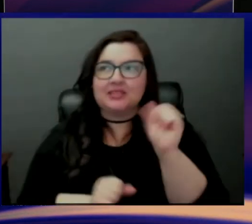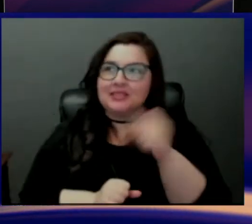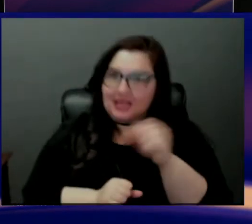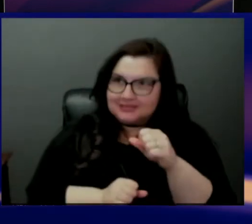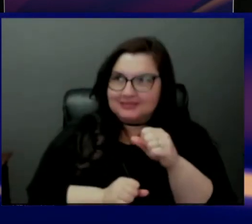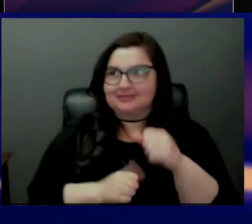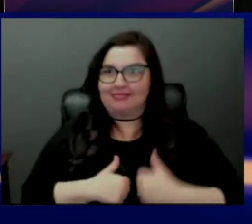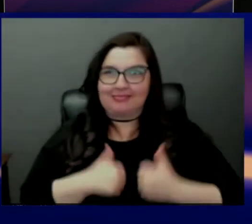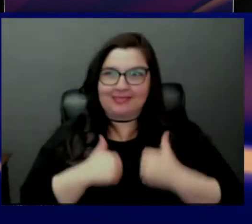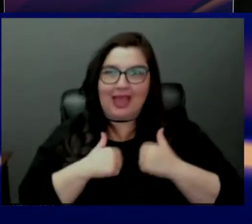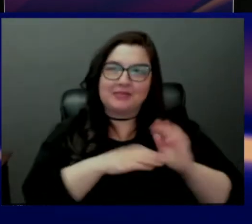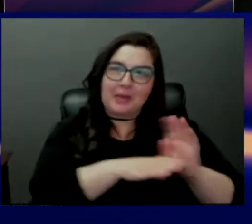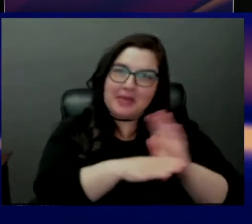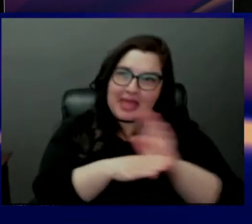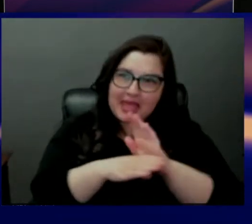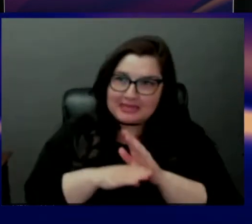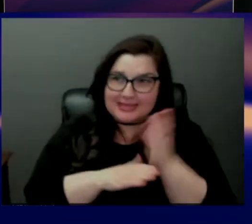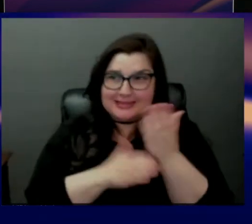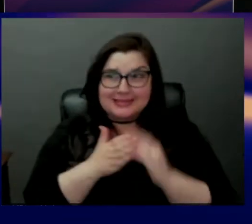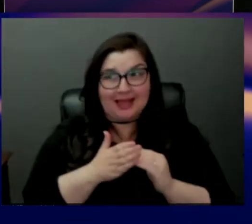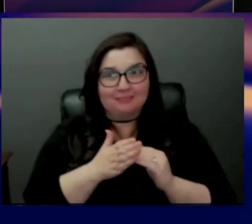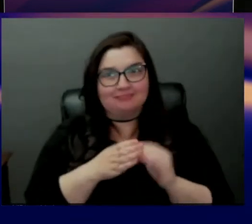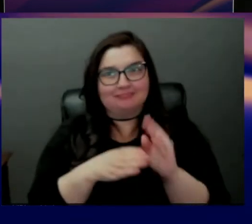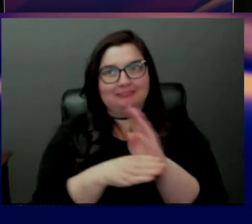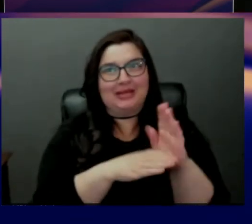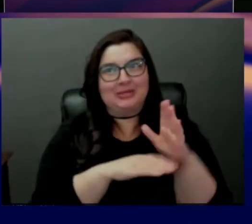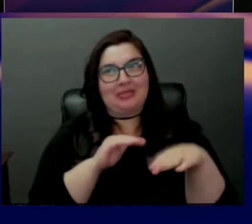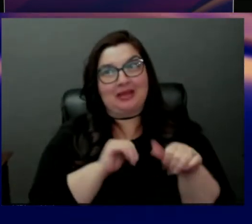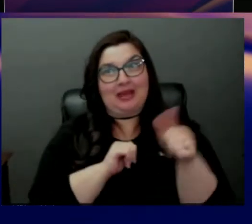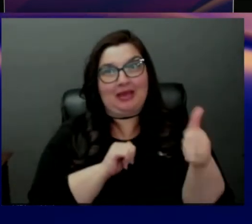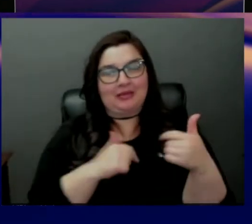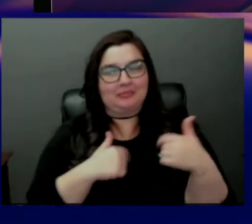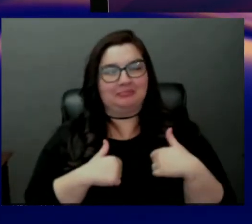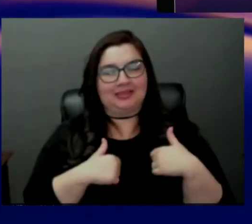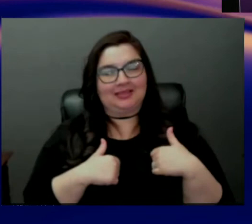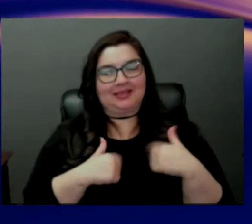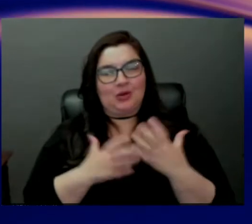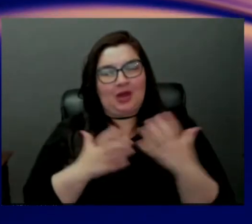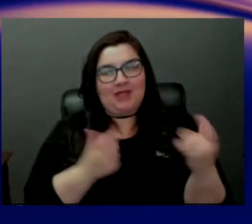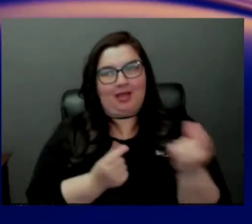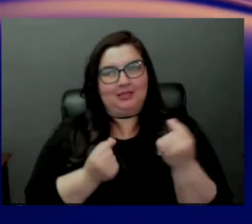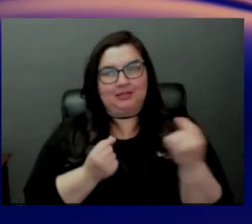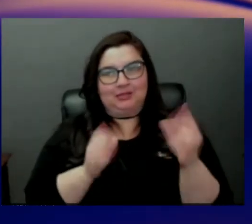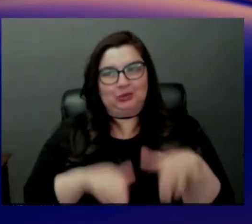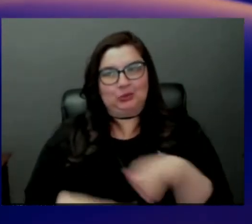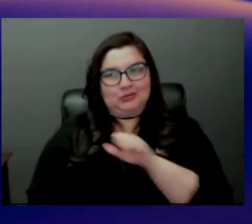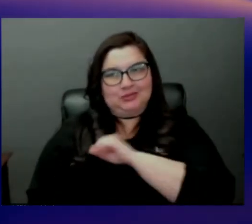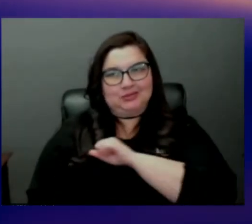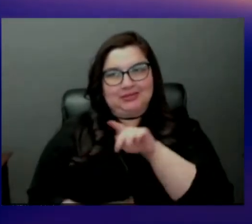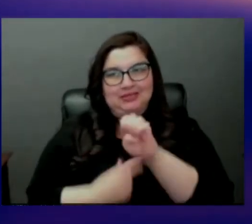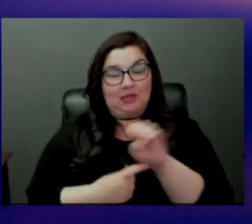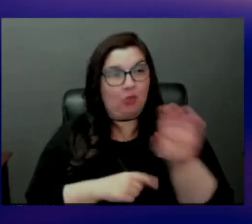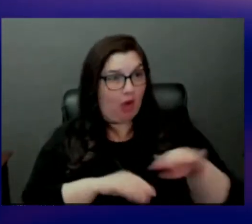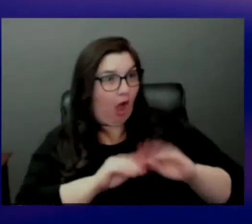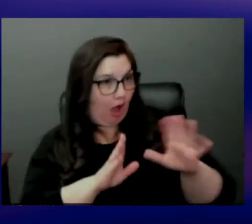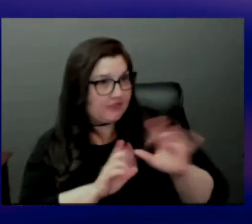Some of us more busy than others. I don't have a lot to do Steve... Well, if you're going to Taco Bell all the time. - You don't return my calls,